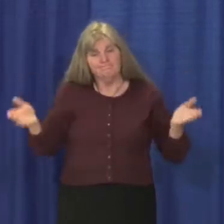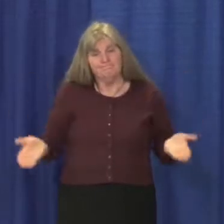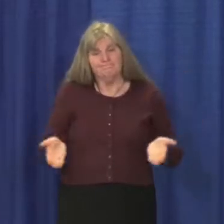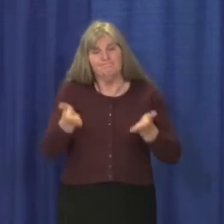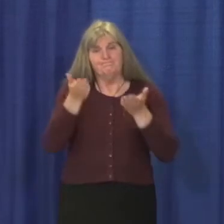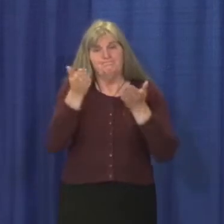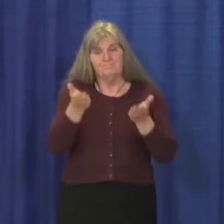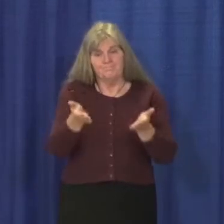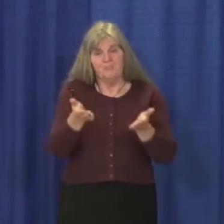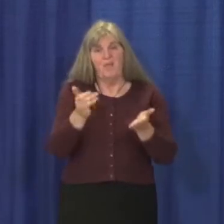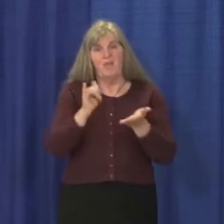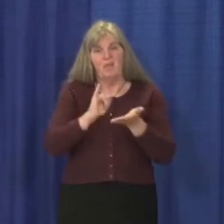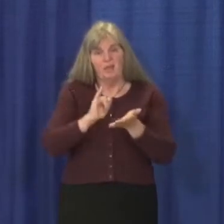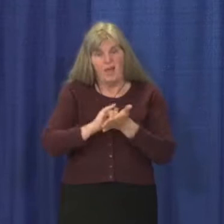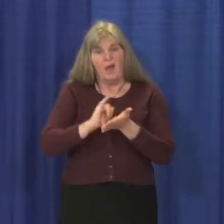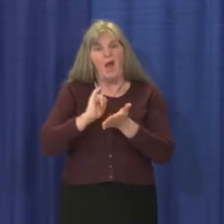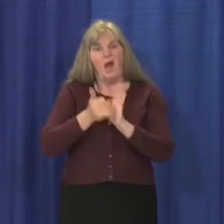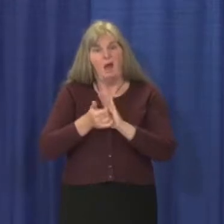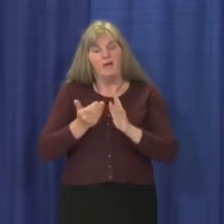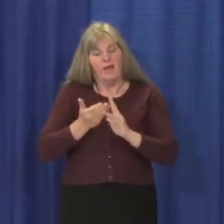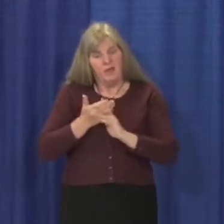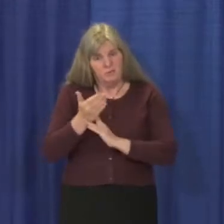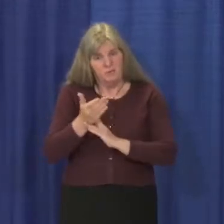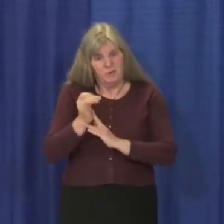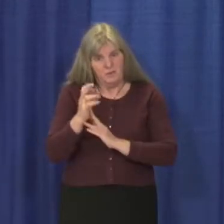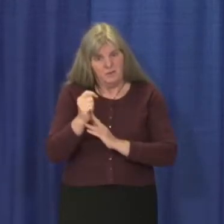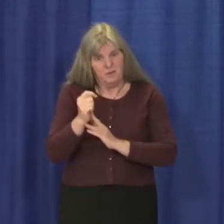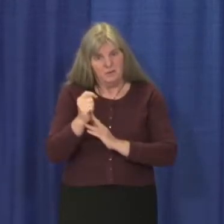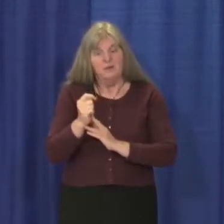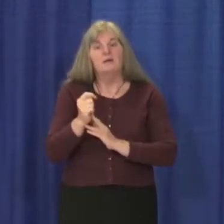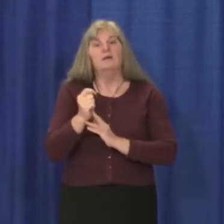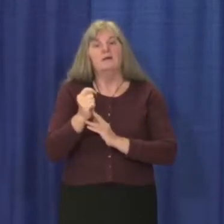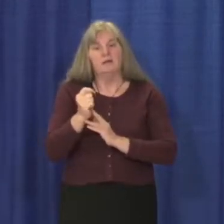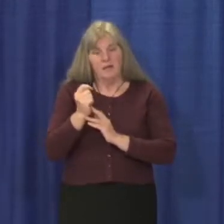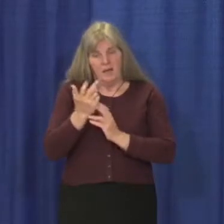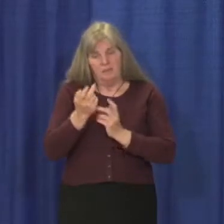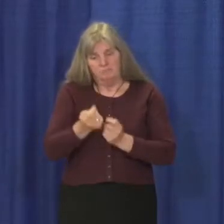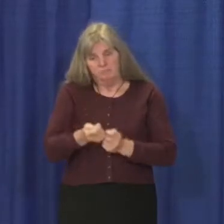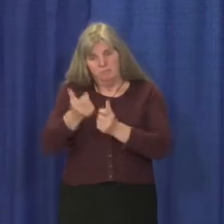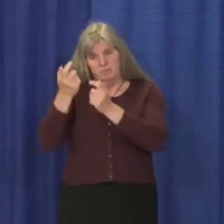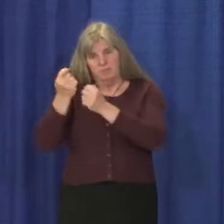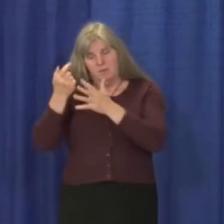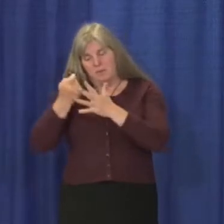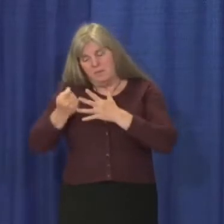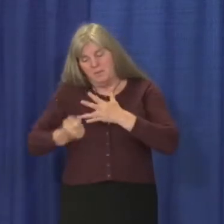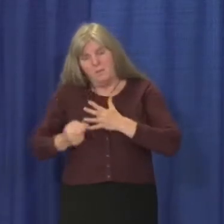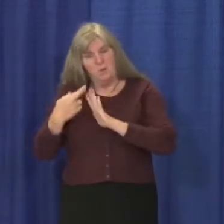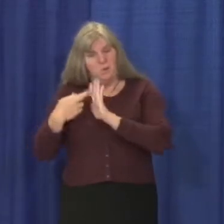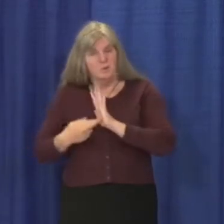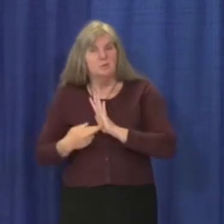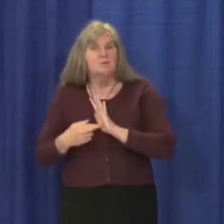going to get us there. So please continue to do your part and engage and encourage